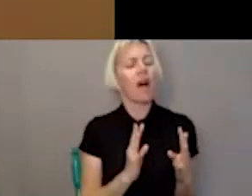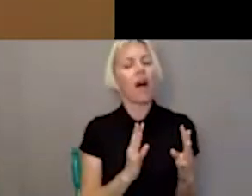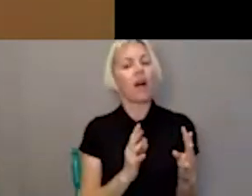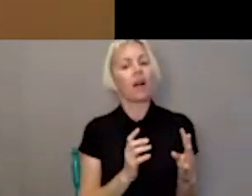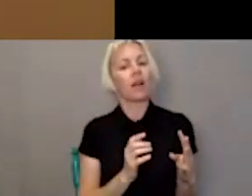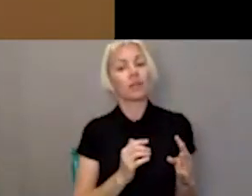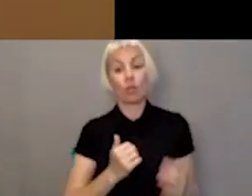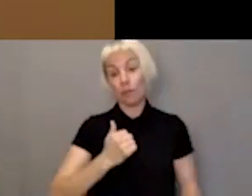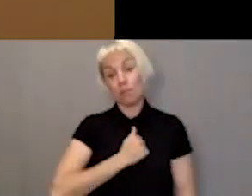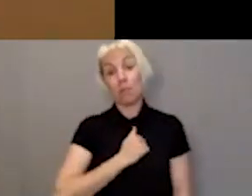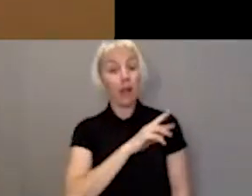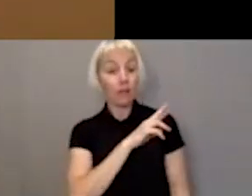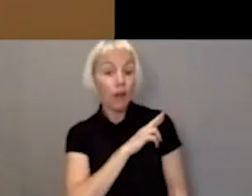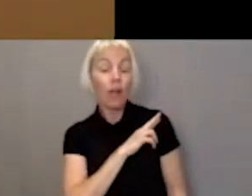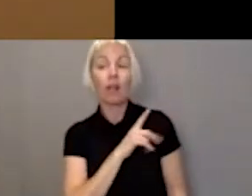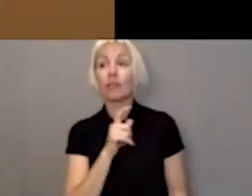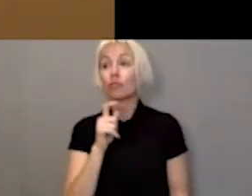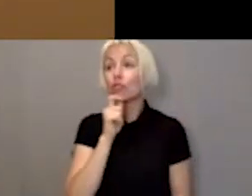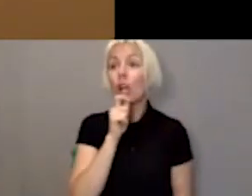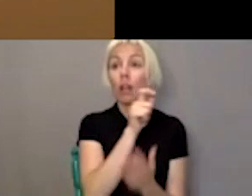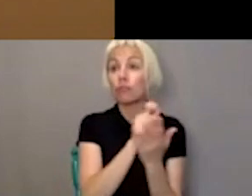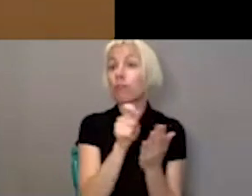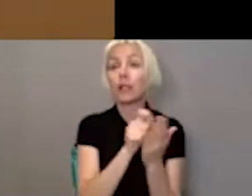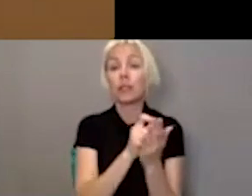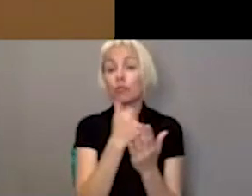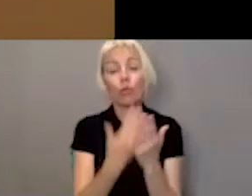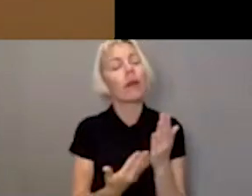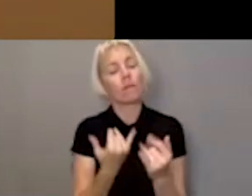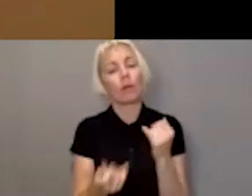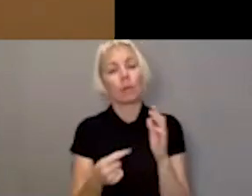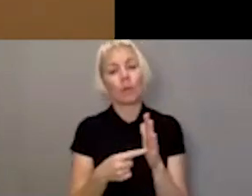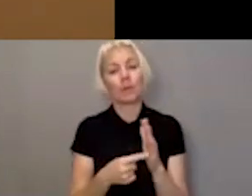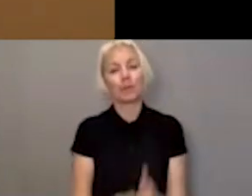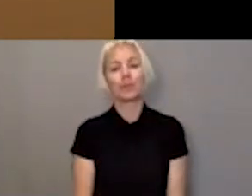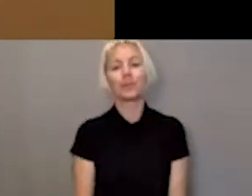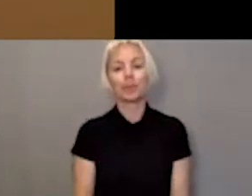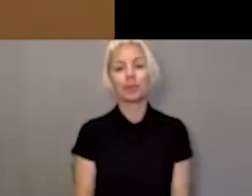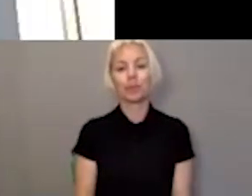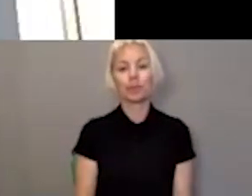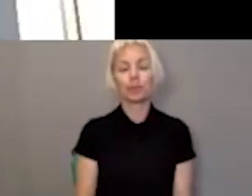it is, as an important one. LIL GORDON: And I think, Jeremy, if I can just add to that. (CROSSTALK)